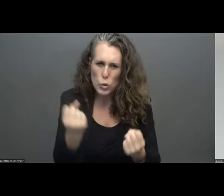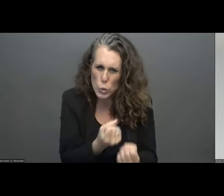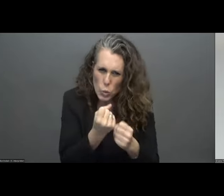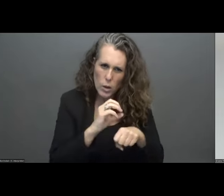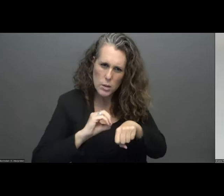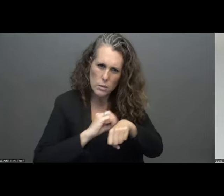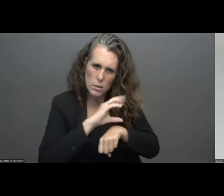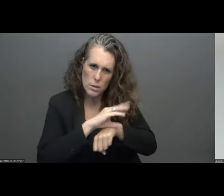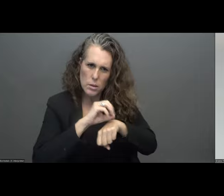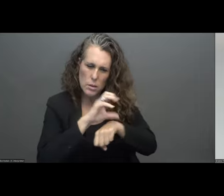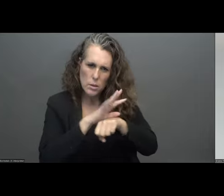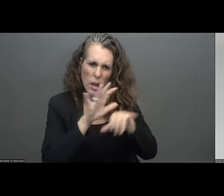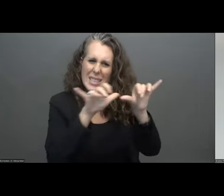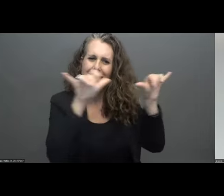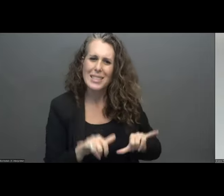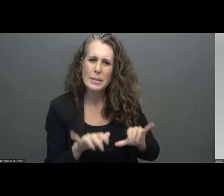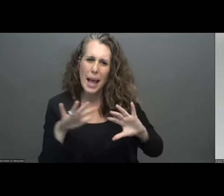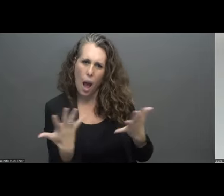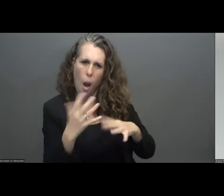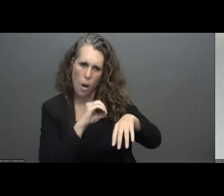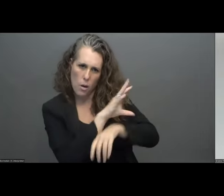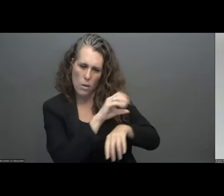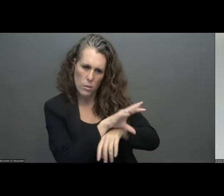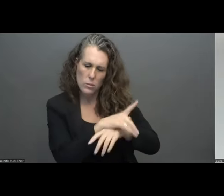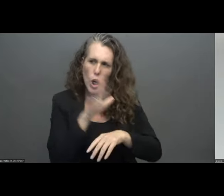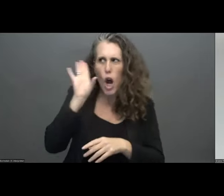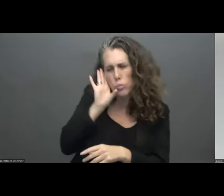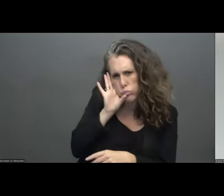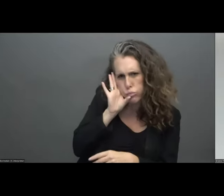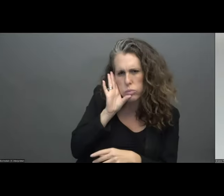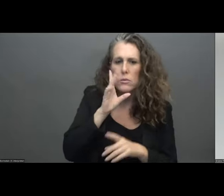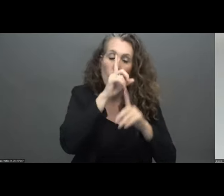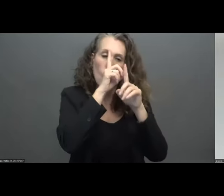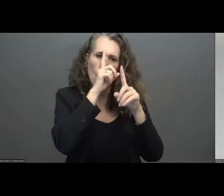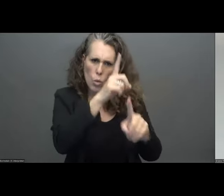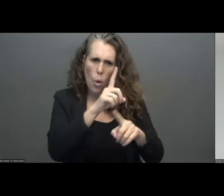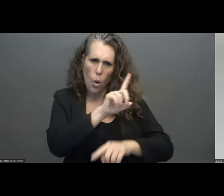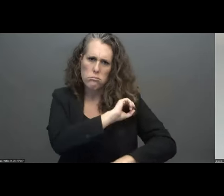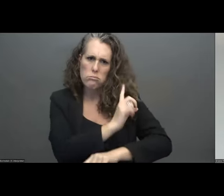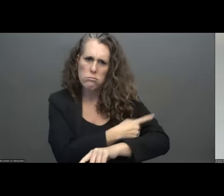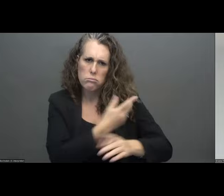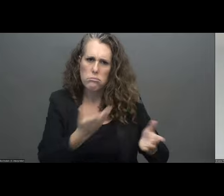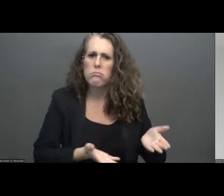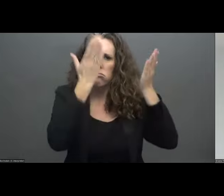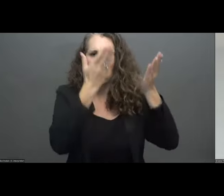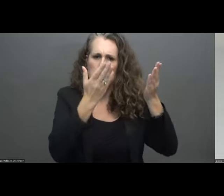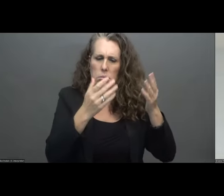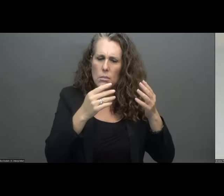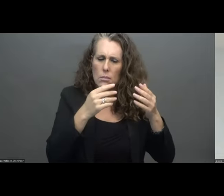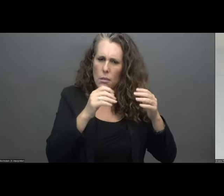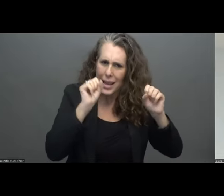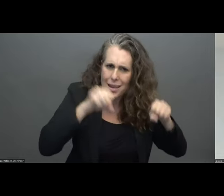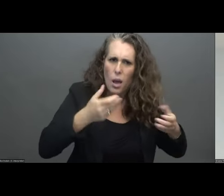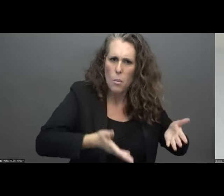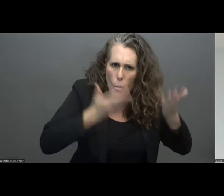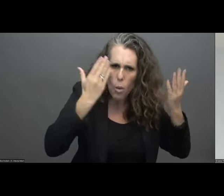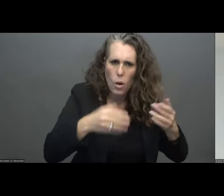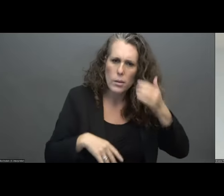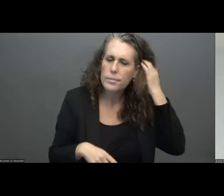16:08:03 Mandela couldn't show, can you develop systematic, la, la, la refresh who is a woman